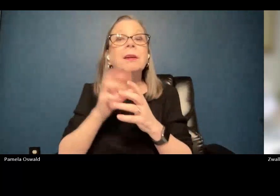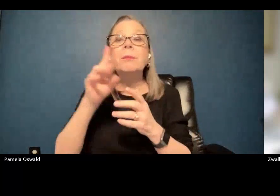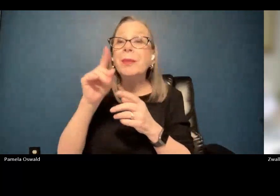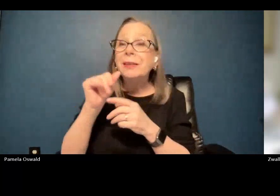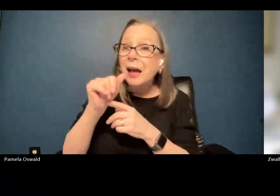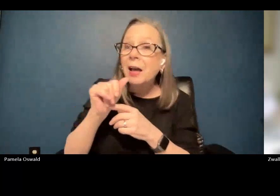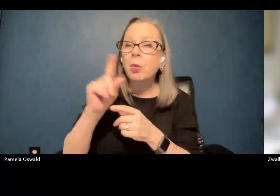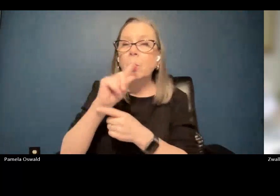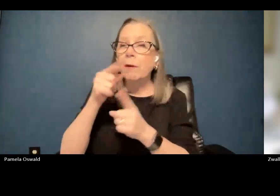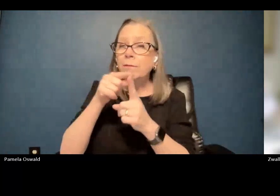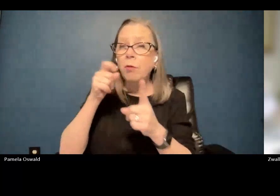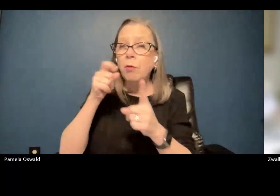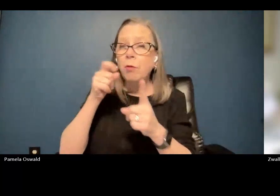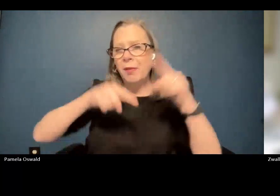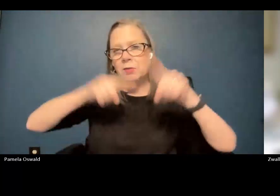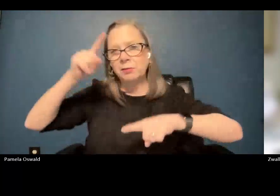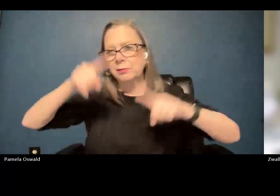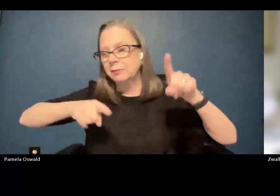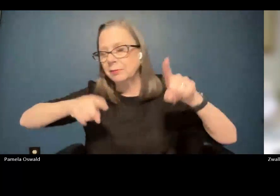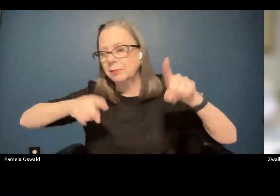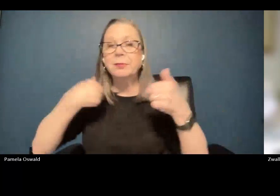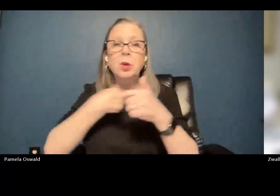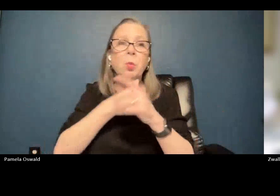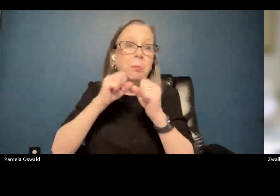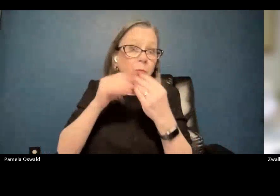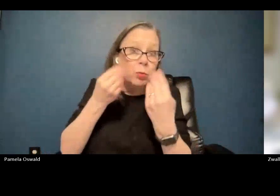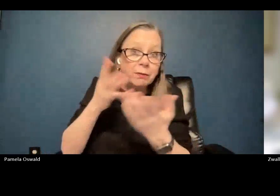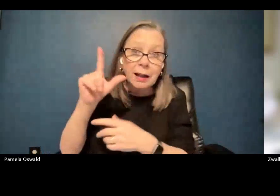because we're able to provide labor information and, you know,